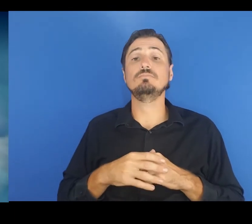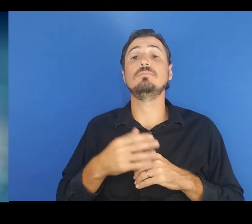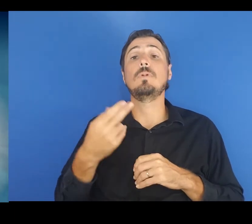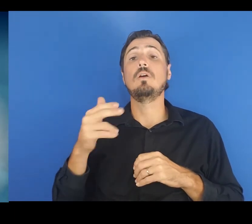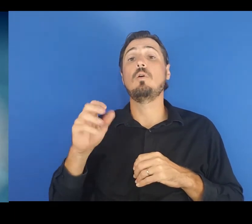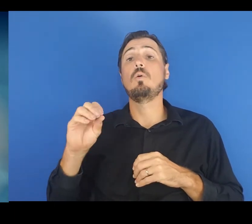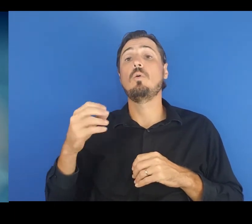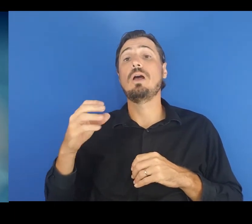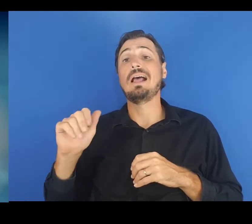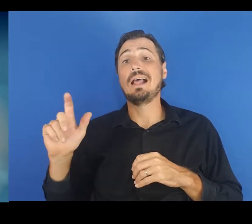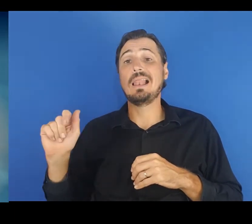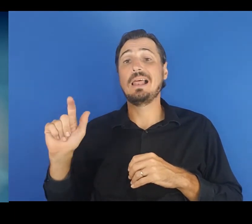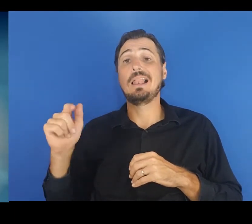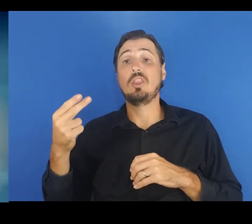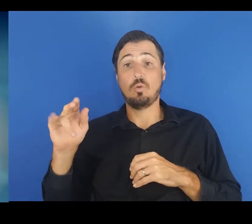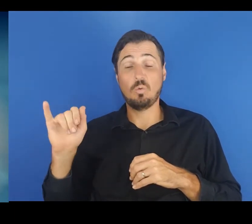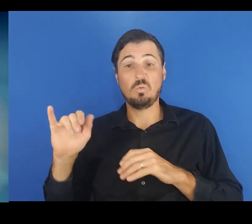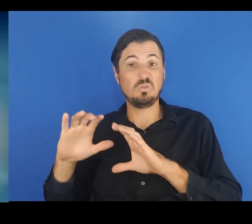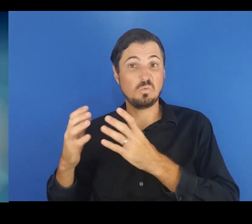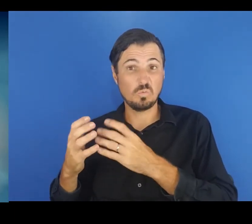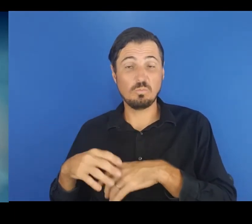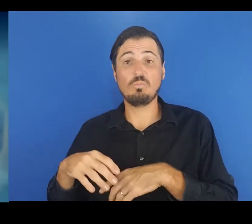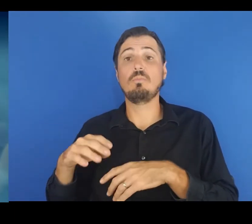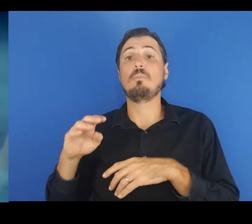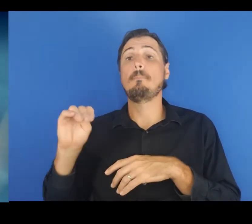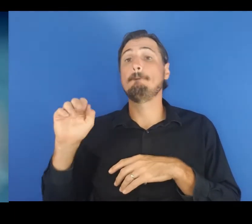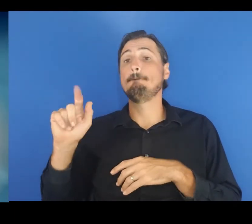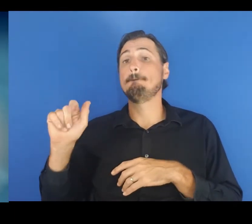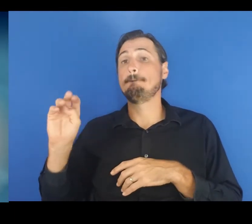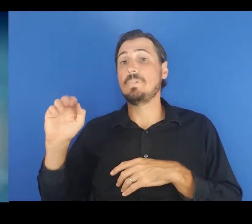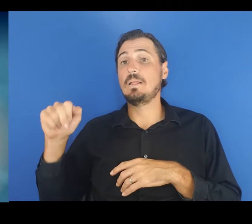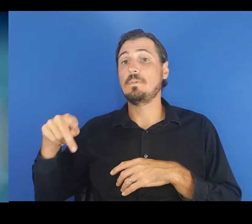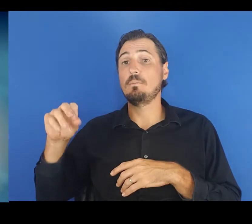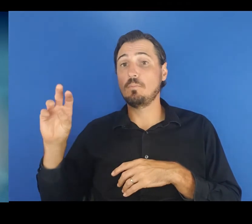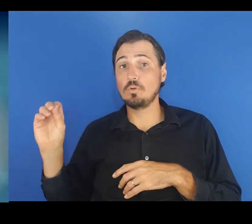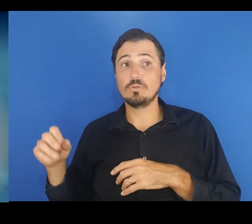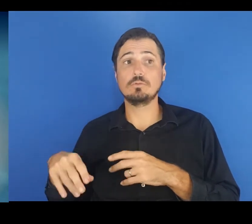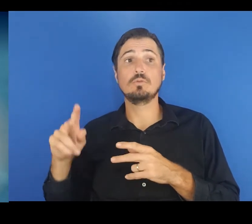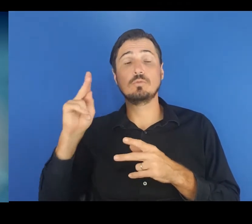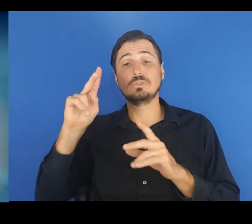with Malama Pono Health Services, the Kauai District Health Office, and the County of Kaua‘i